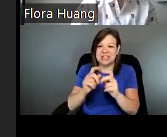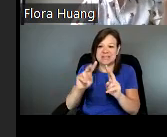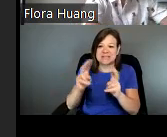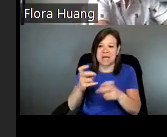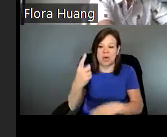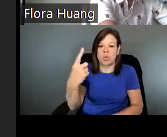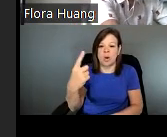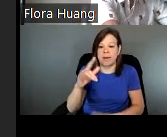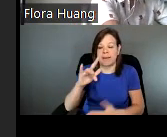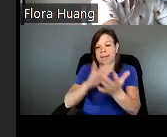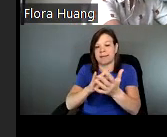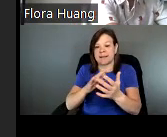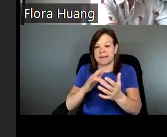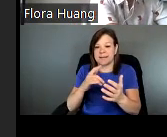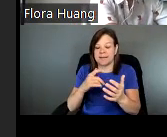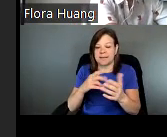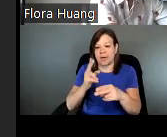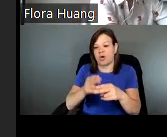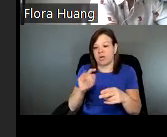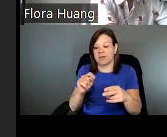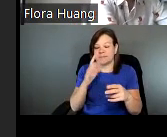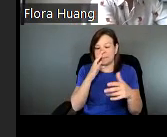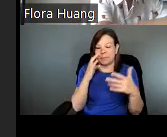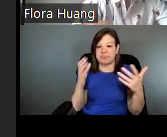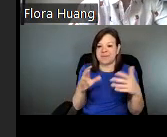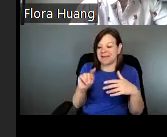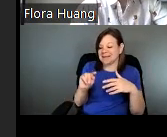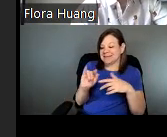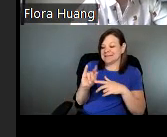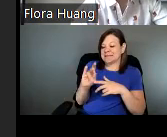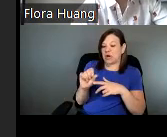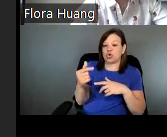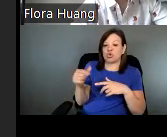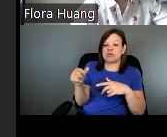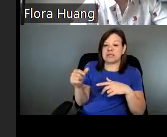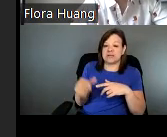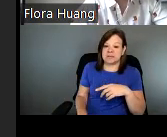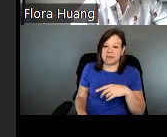and call this, you know, like I don't know, like, I guess title green. And I could change content placeholder.